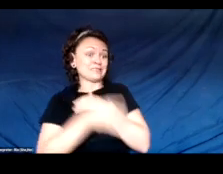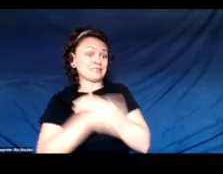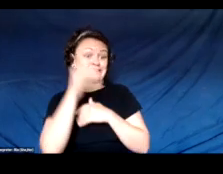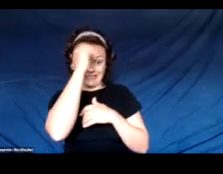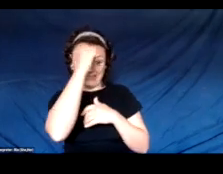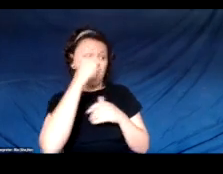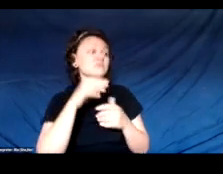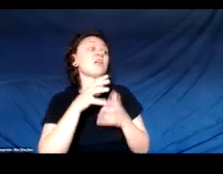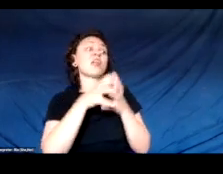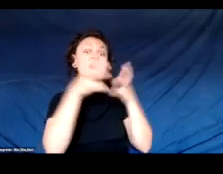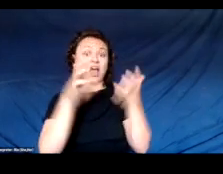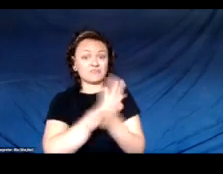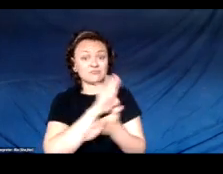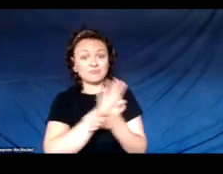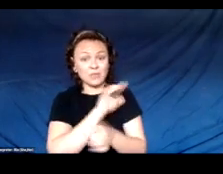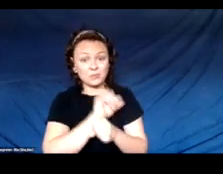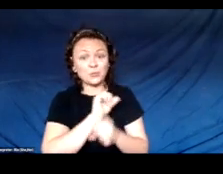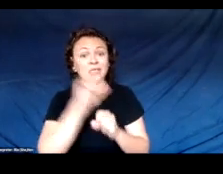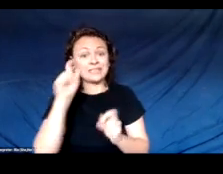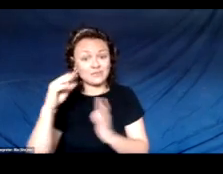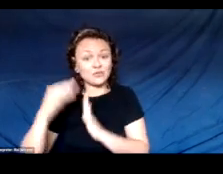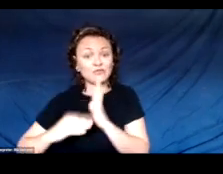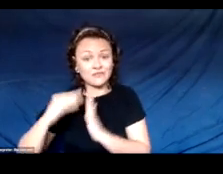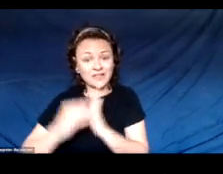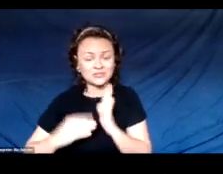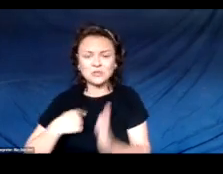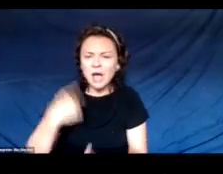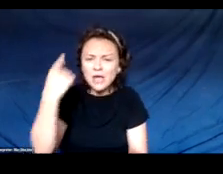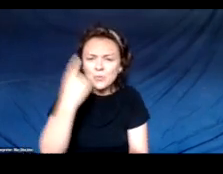I wonder like, what's your child care experience like,